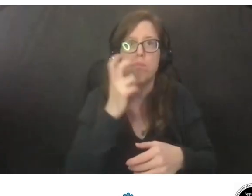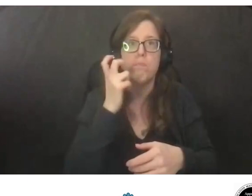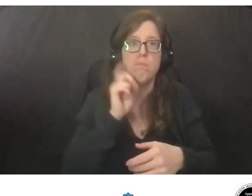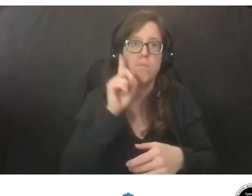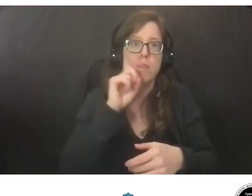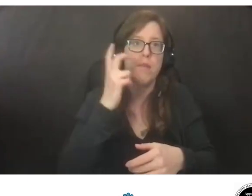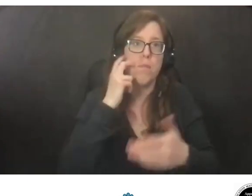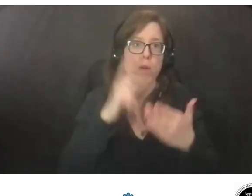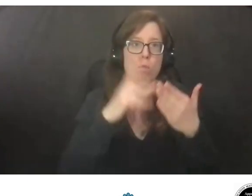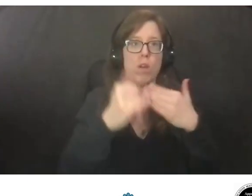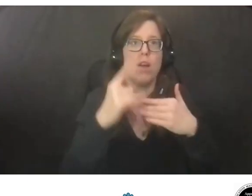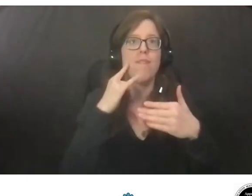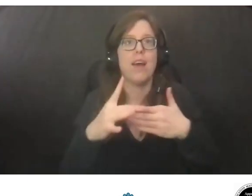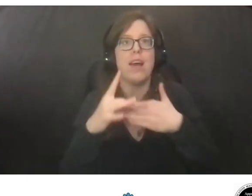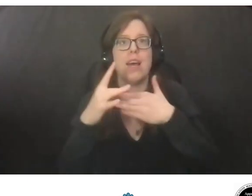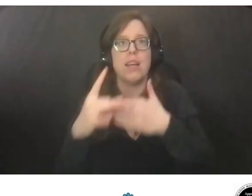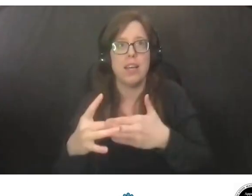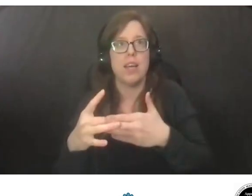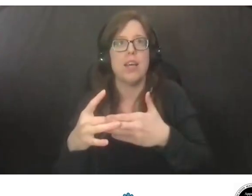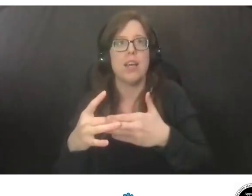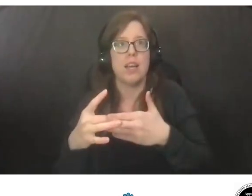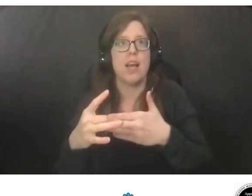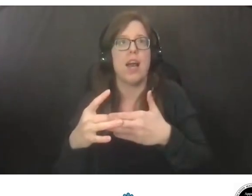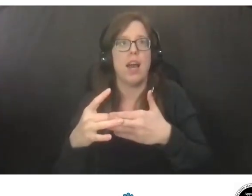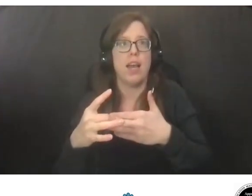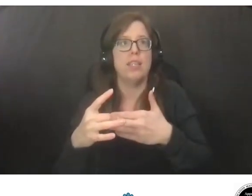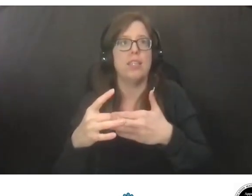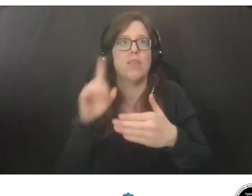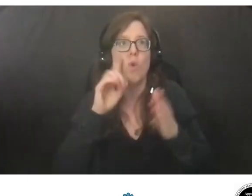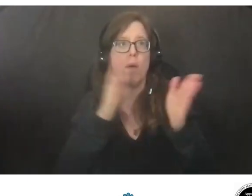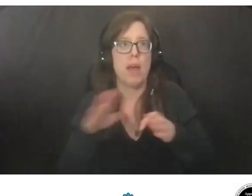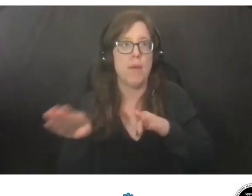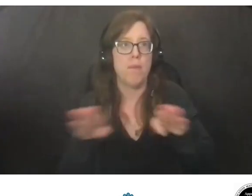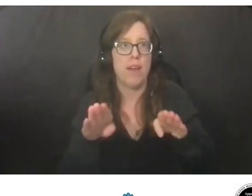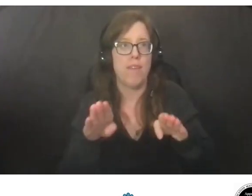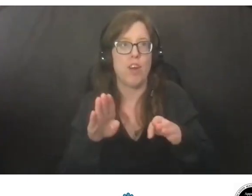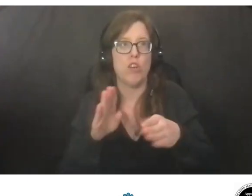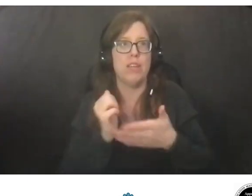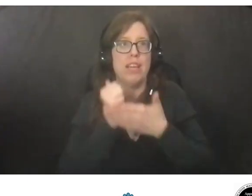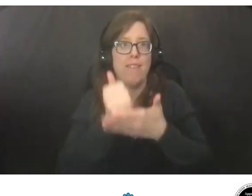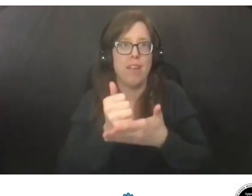Guidance for Planning Behavior Intervention for Students who are Deafblind and it's free.